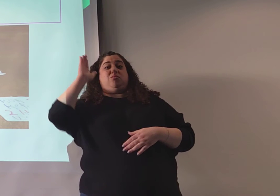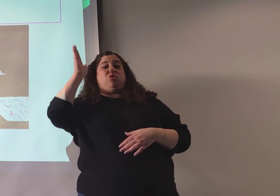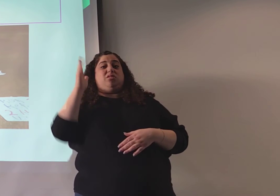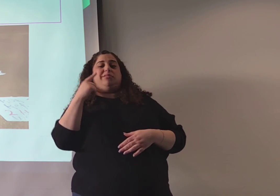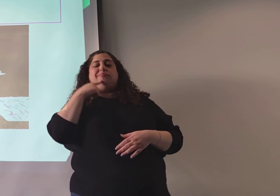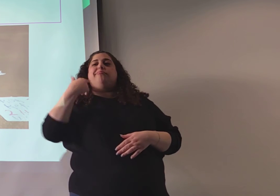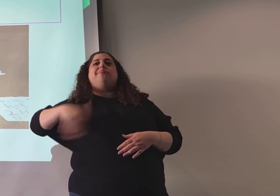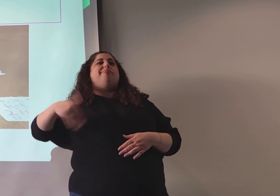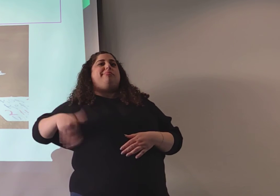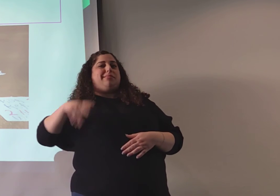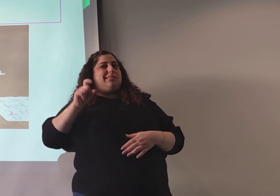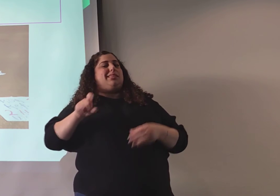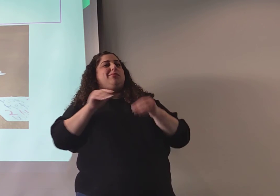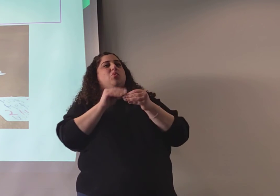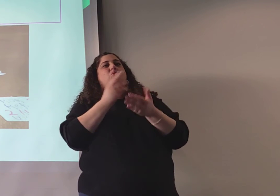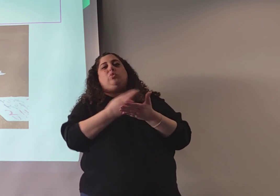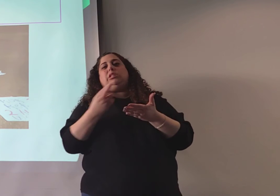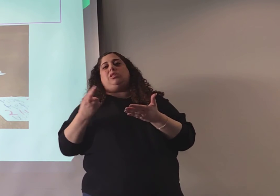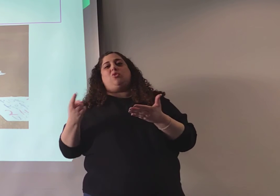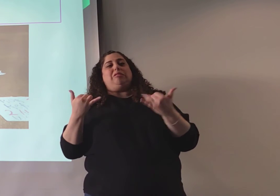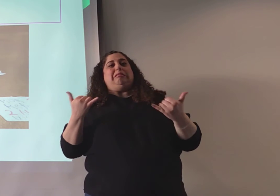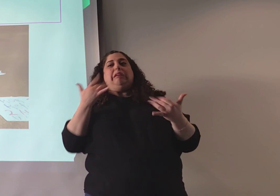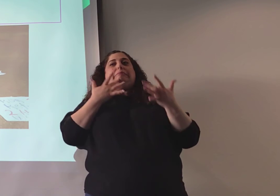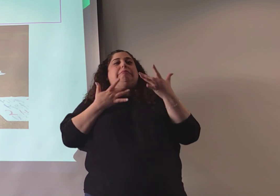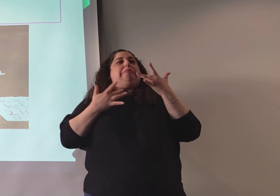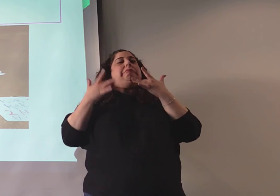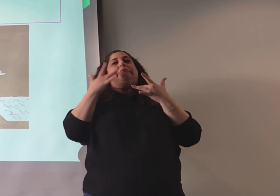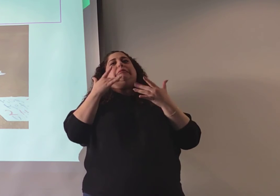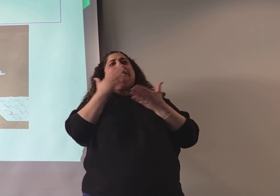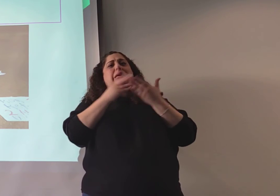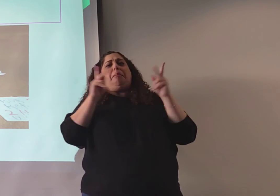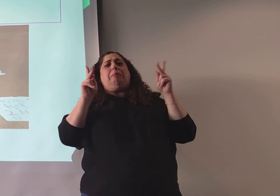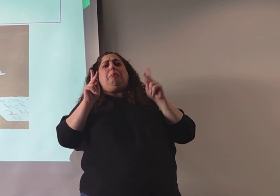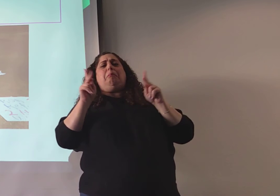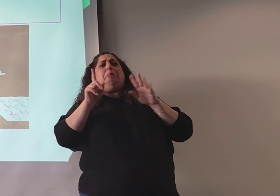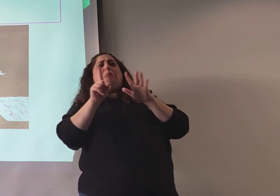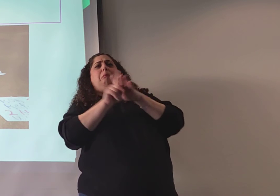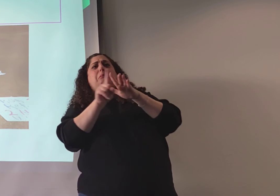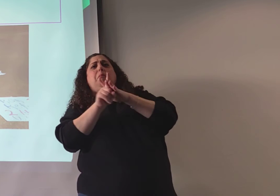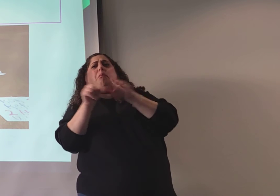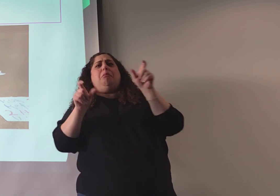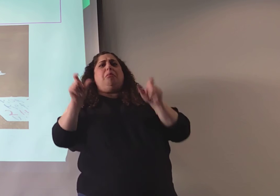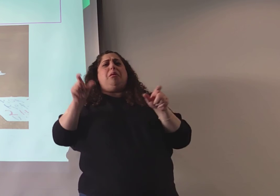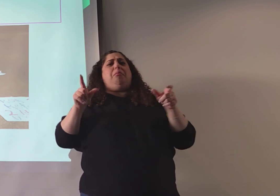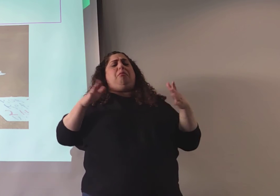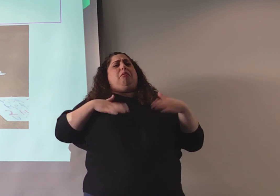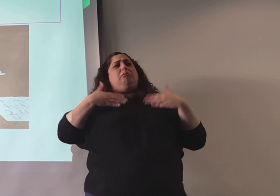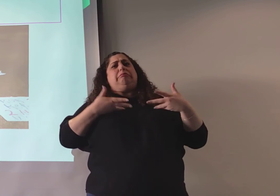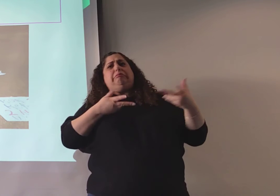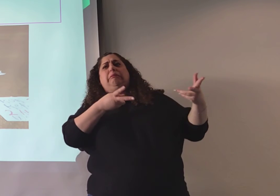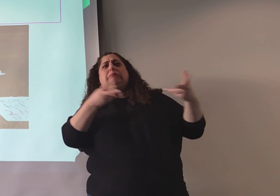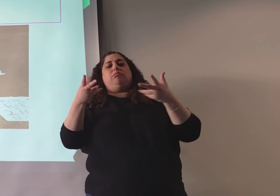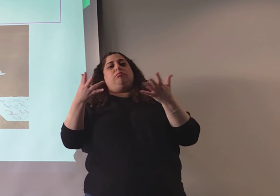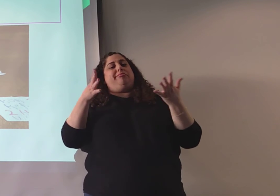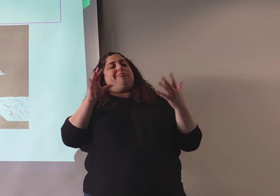And with section 8, it’s 12 years on the waiting list. Are you a section 8 applicant?